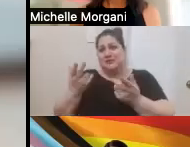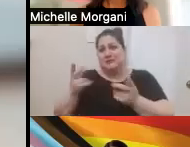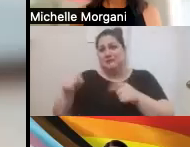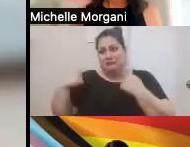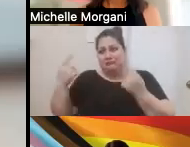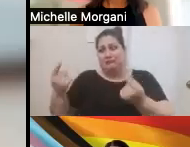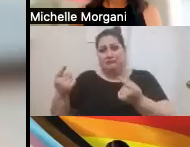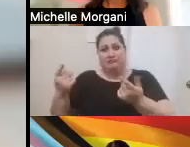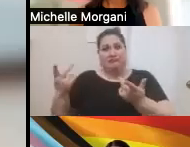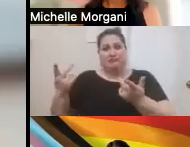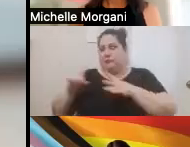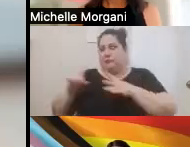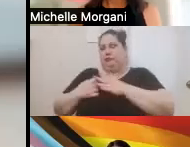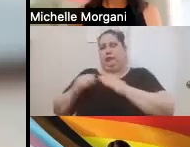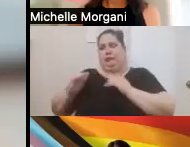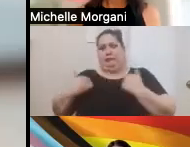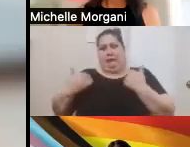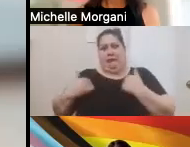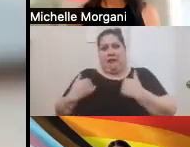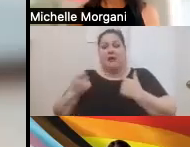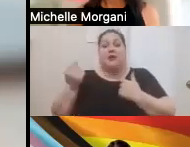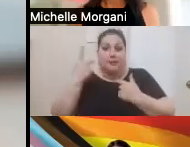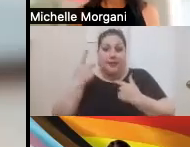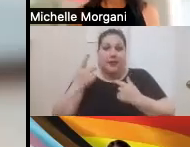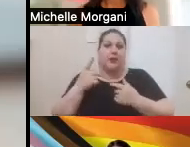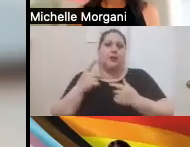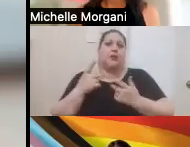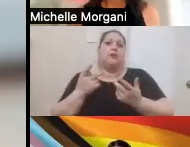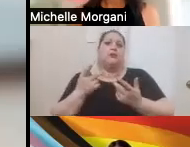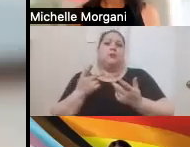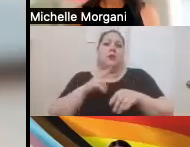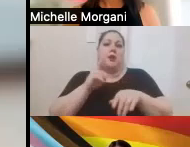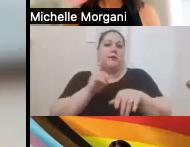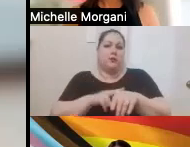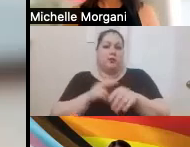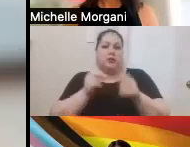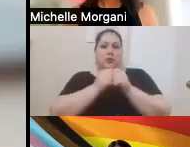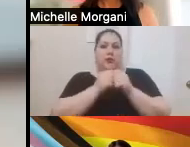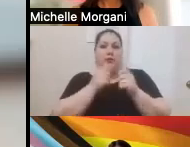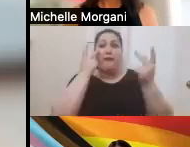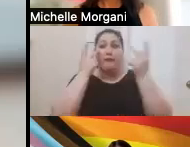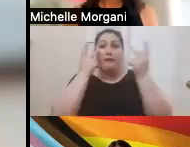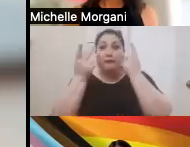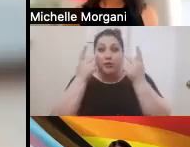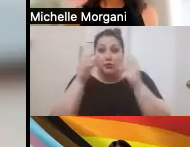But of course, with a visual disability, you can acquire a visual disability later in life.